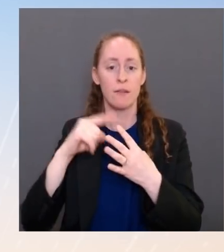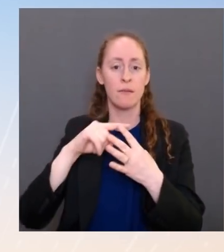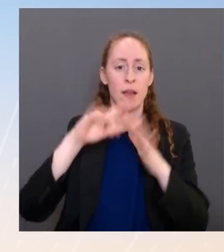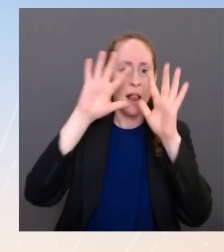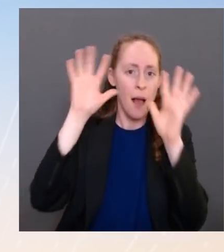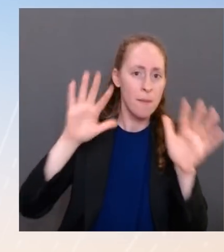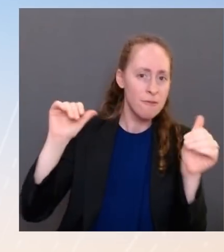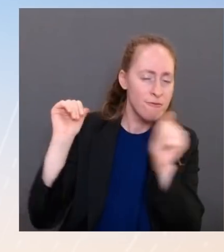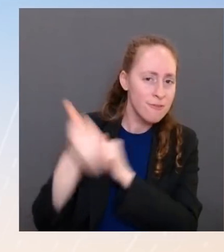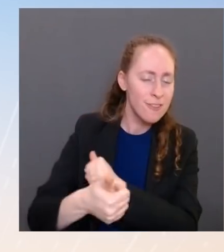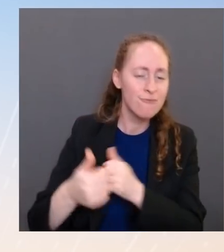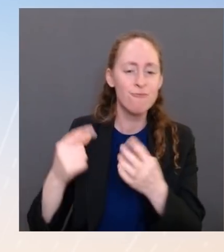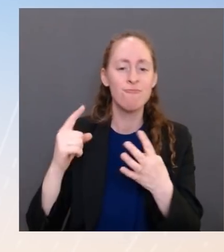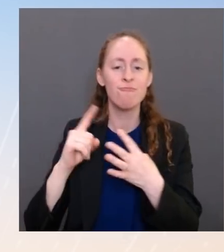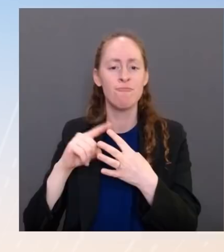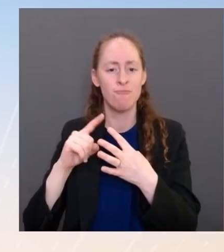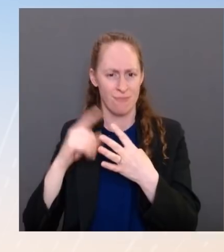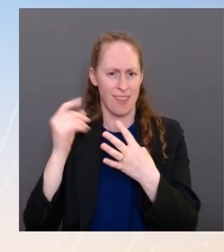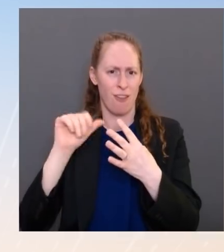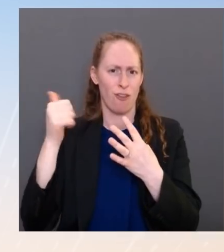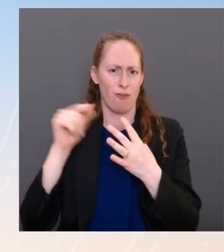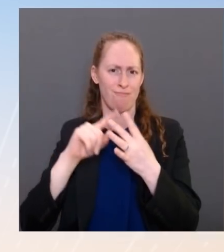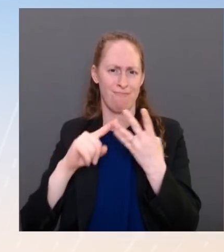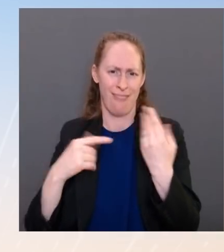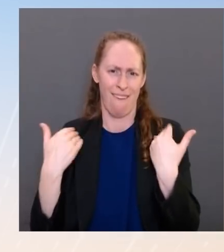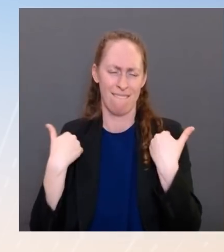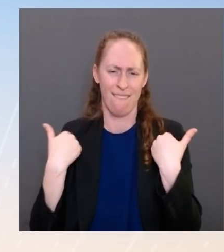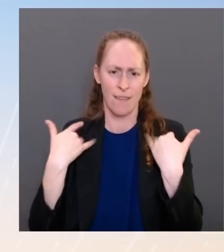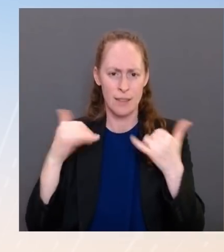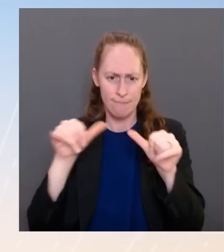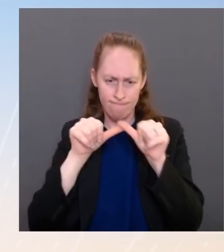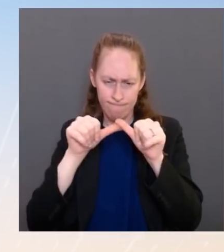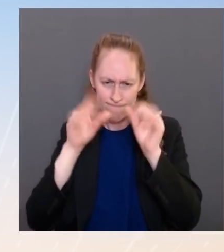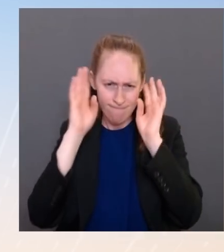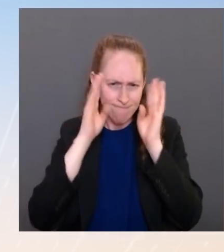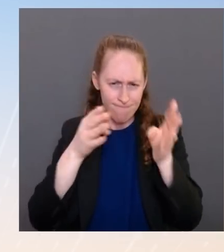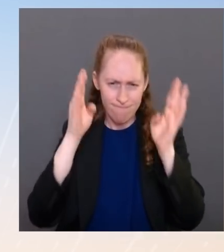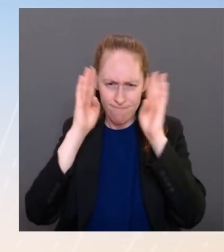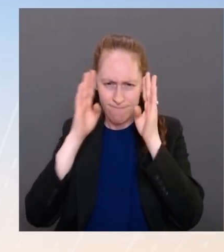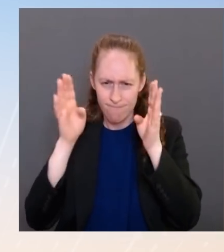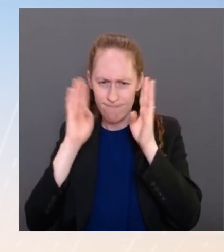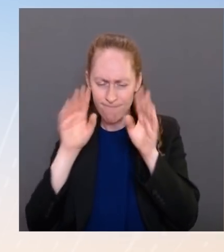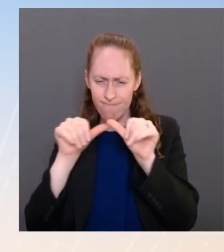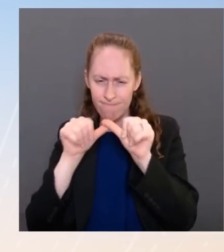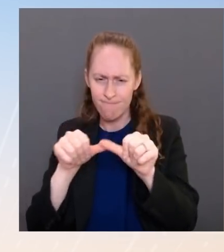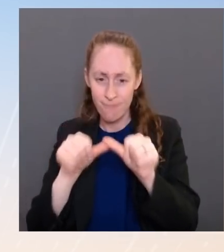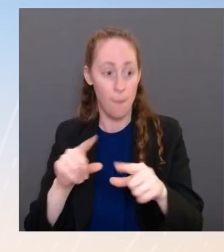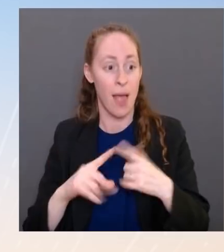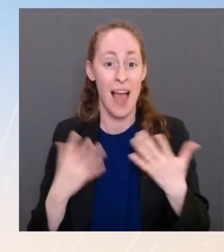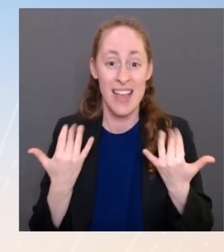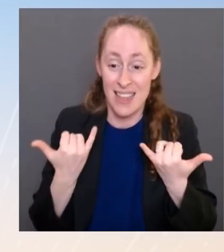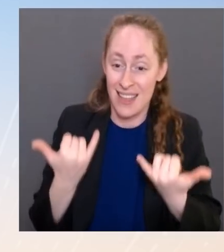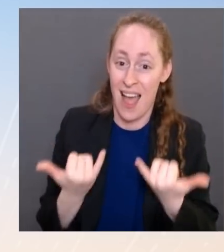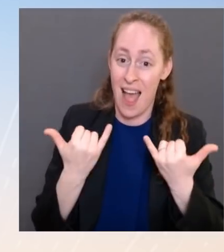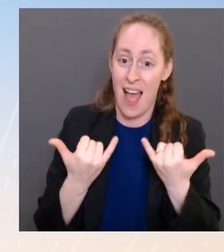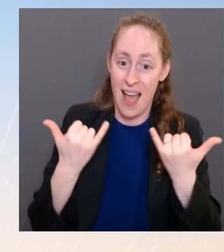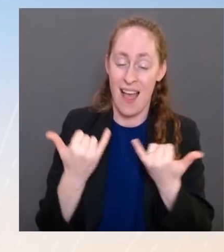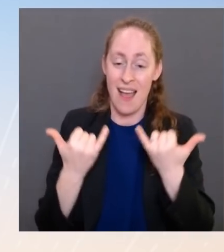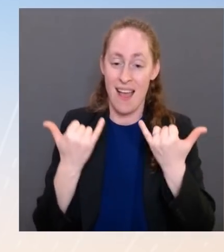But we are certainly aware that right now, in this moment, that inflation and reducing costs is what is most on the minds of Americans.